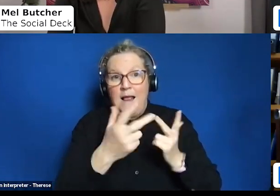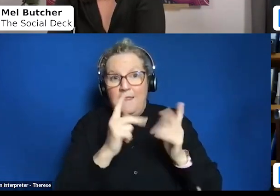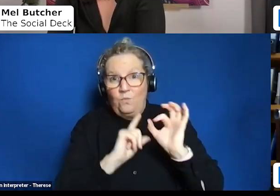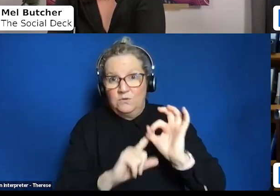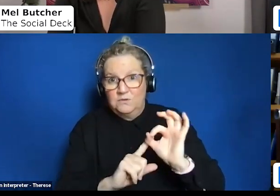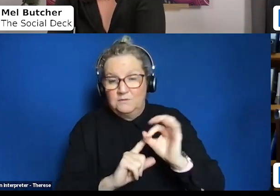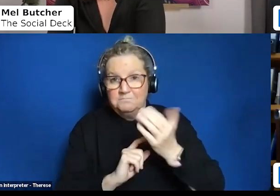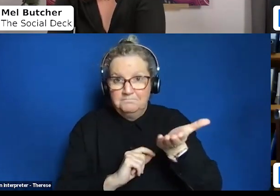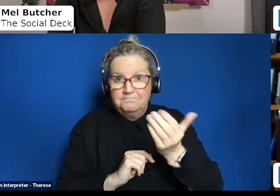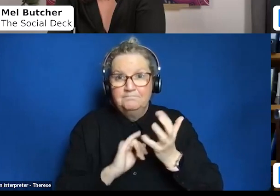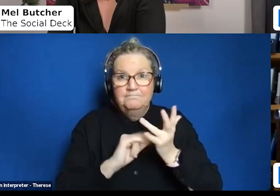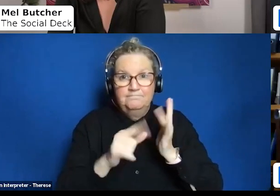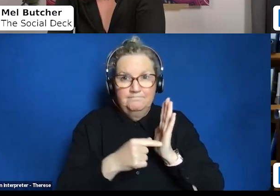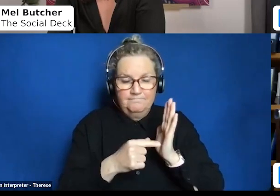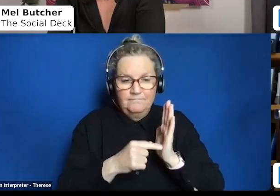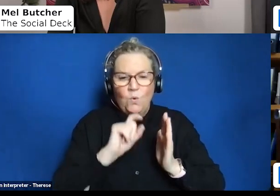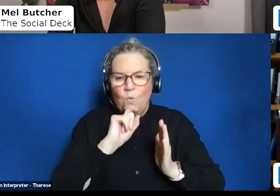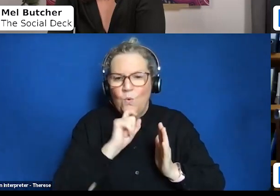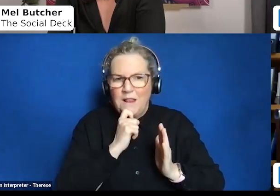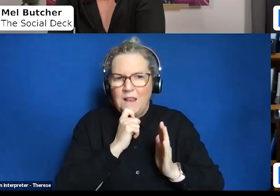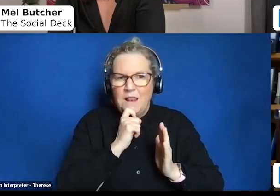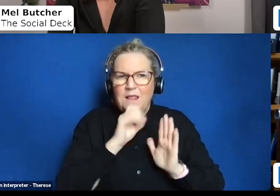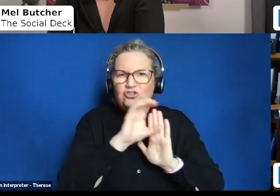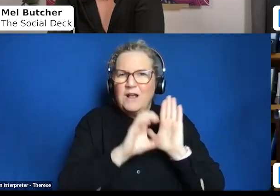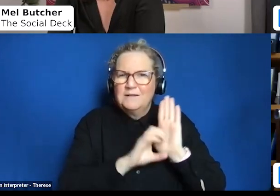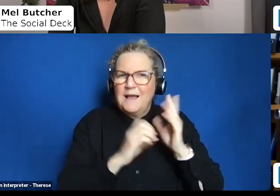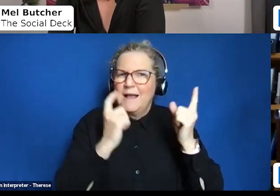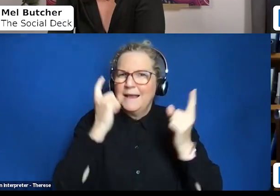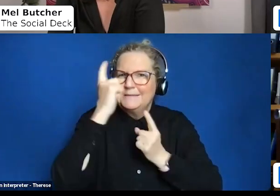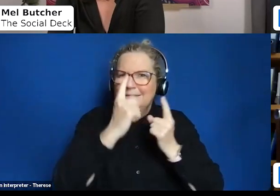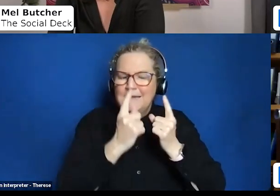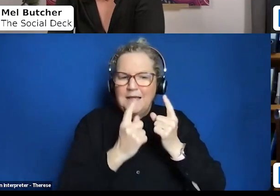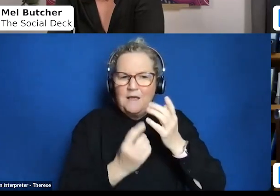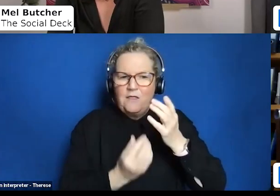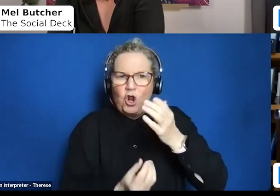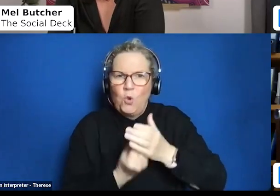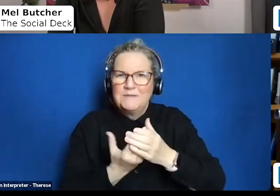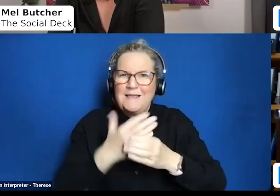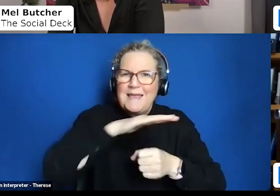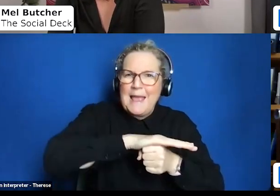It it's will the charter consider, the Closing the Gap priority reform to enable